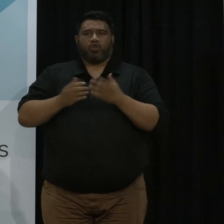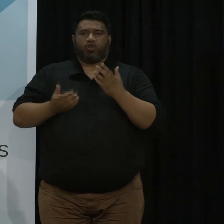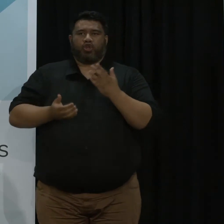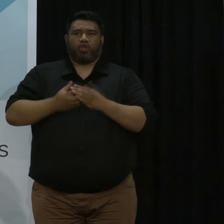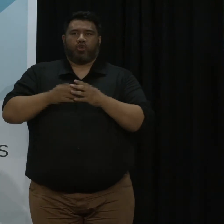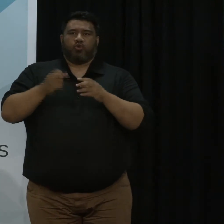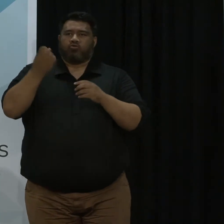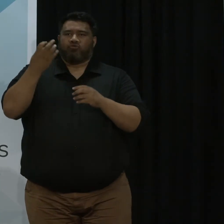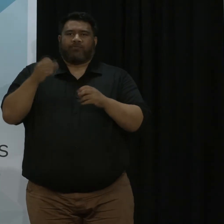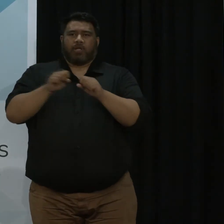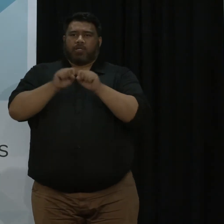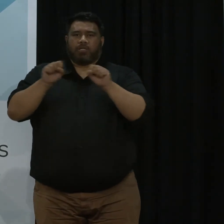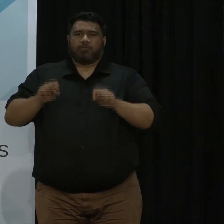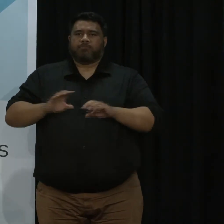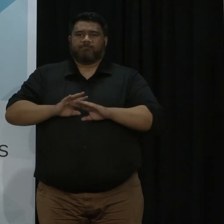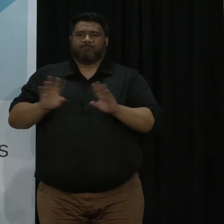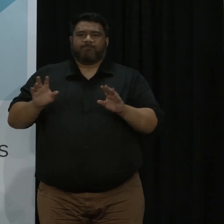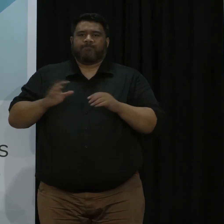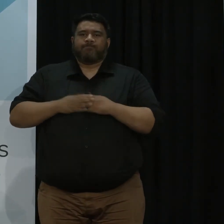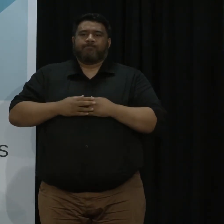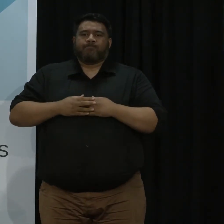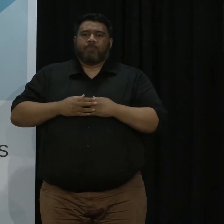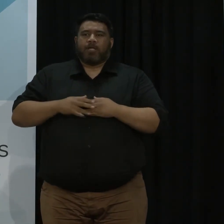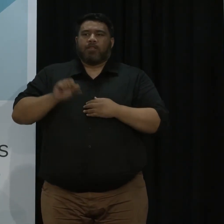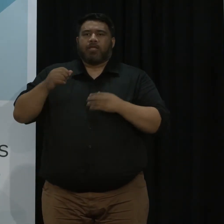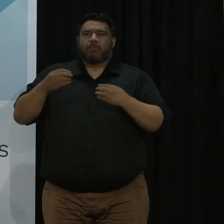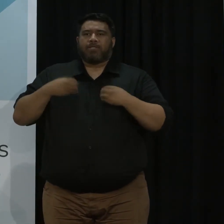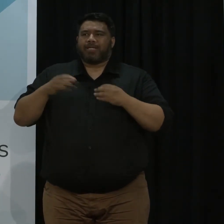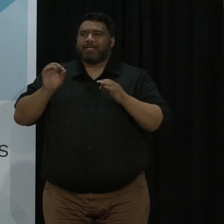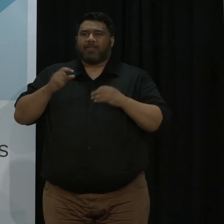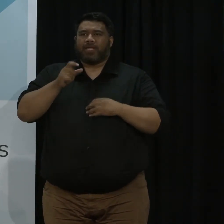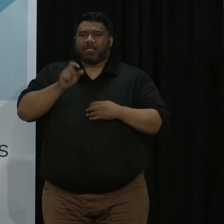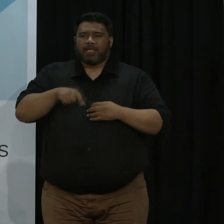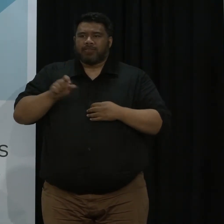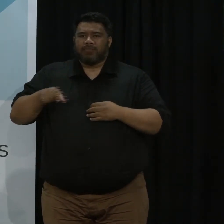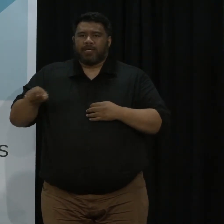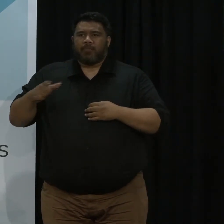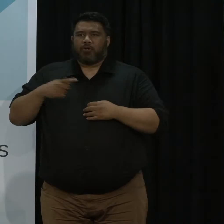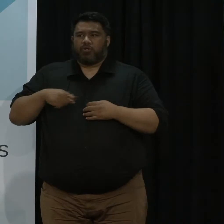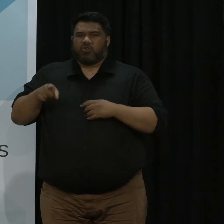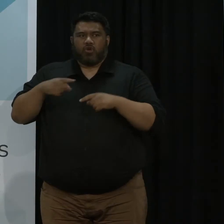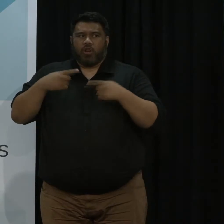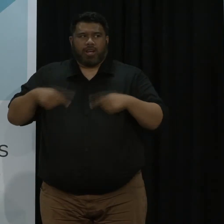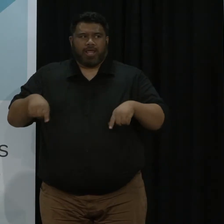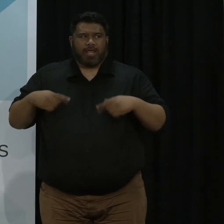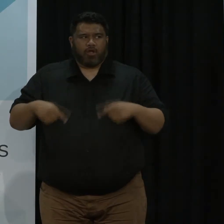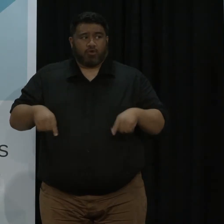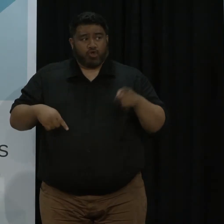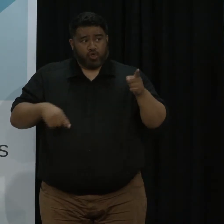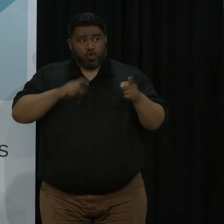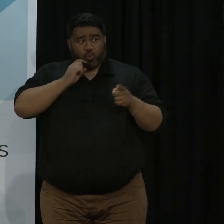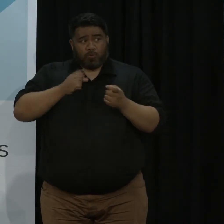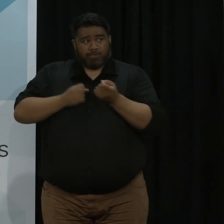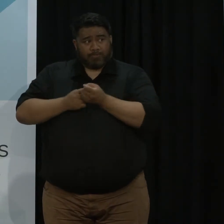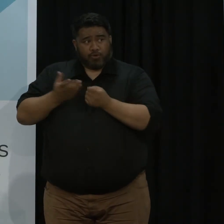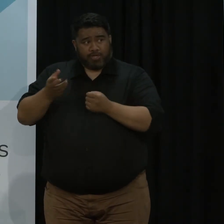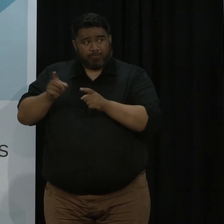businesses that choose not to enter the traffic light system and are effectively because